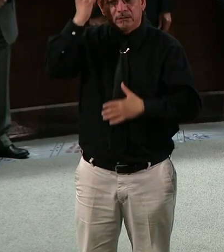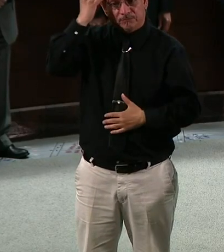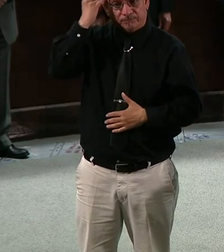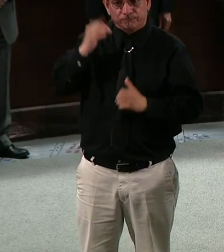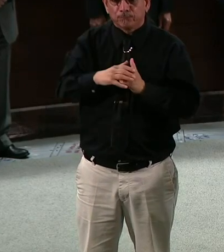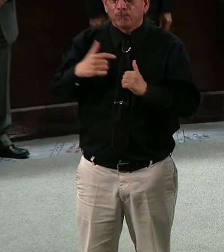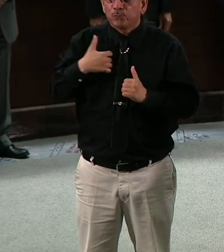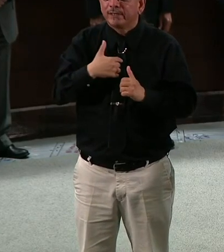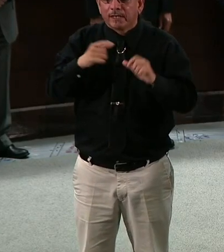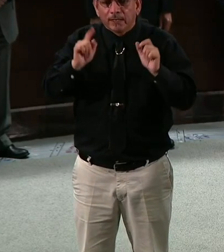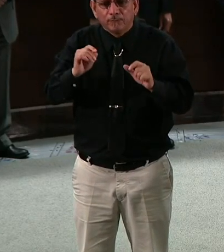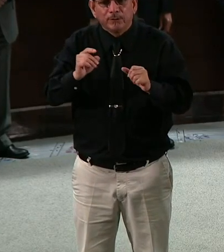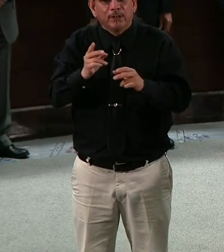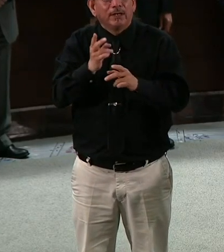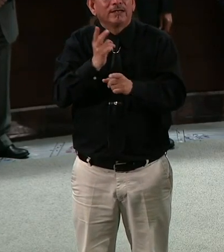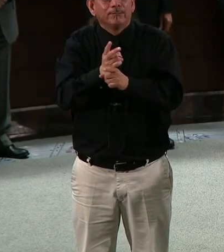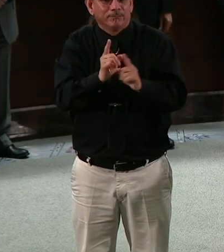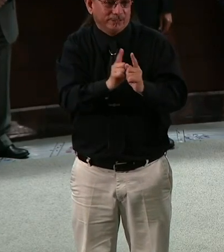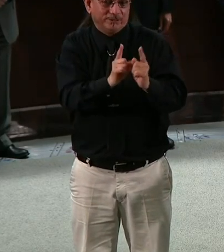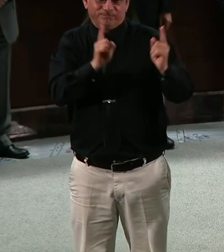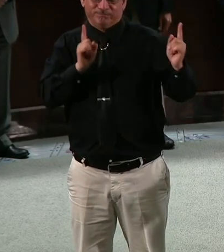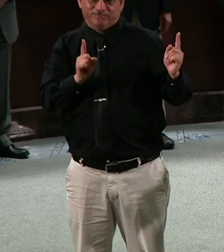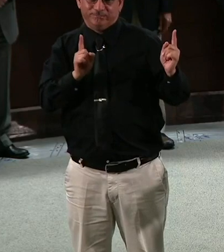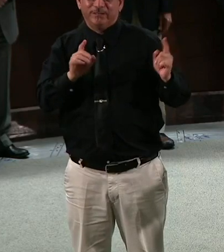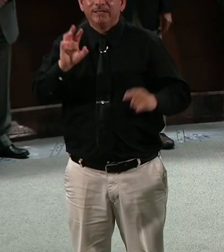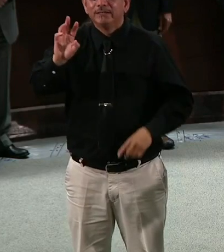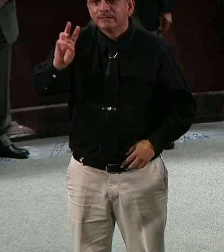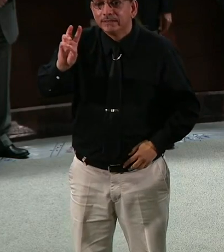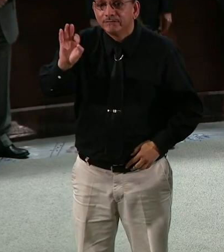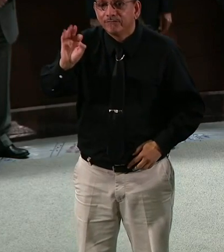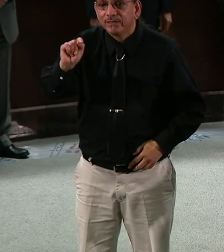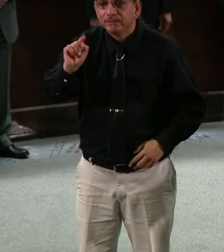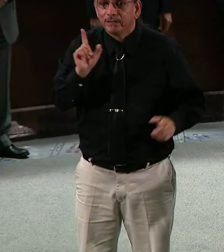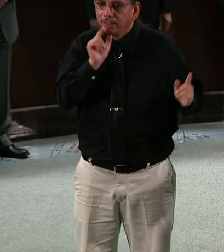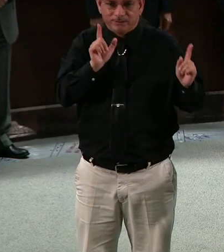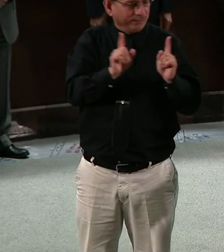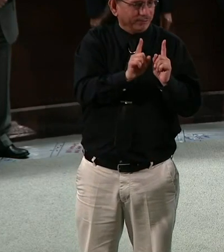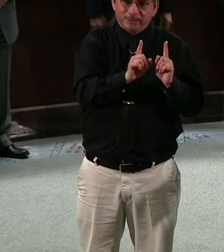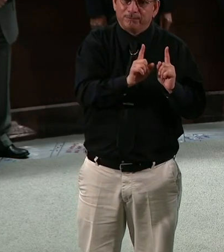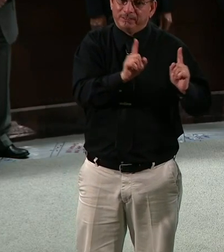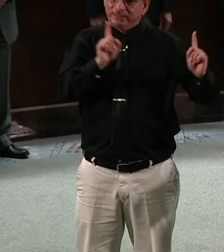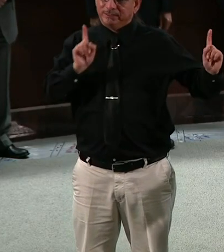IN ONE MONTH AND THEY DON'T THE